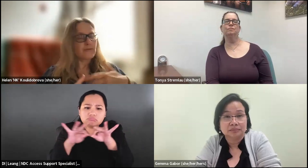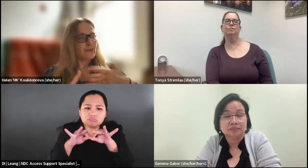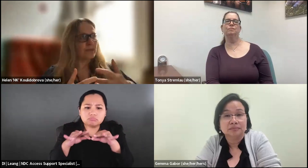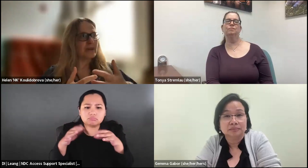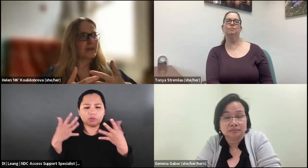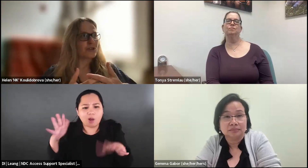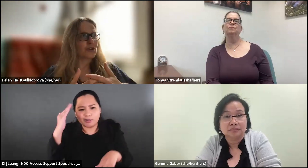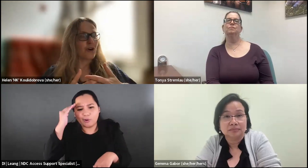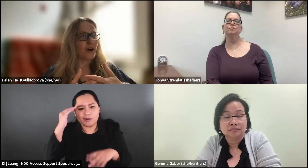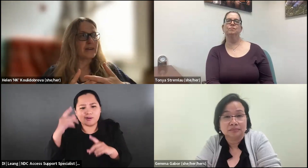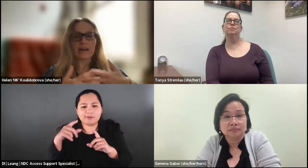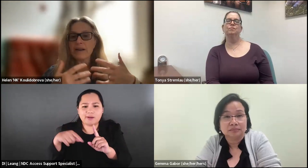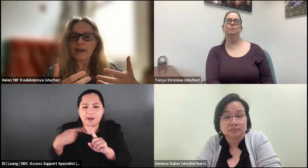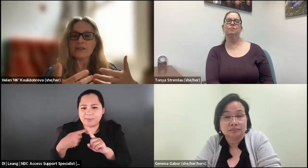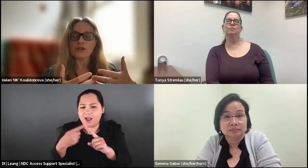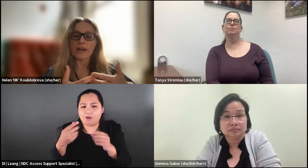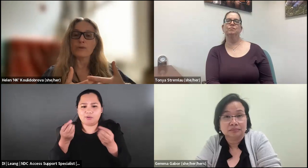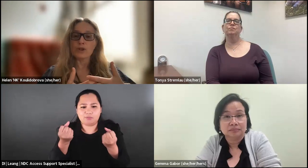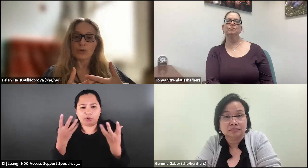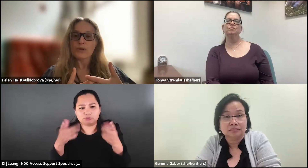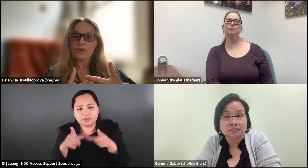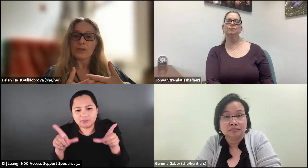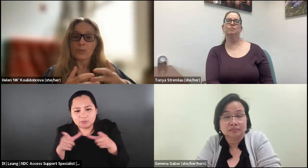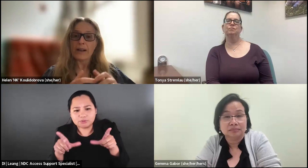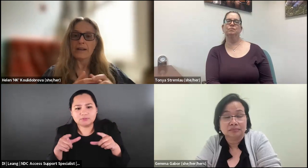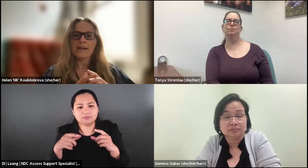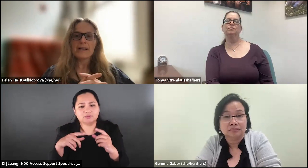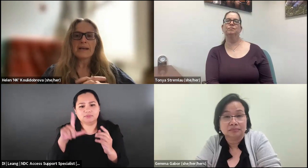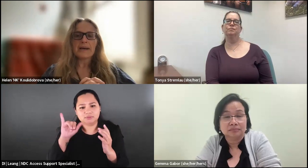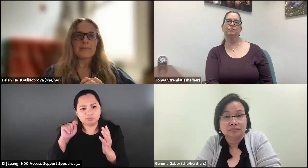from literature on heritage language users as well,